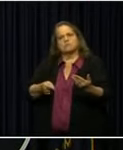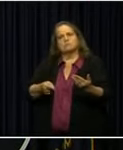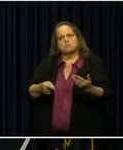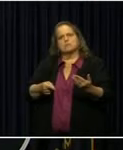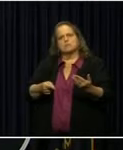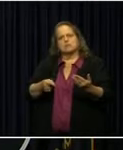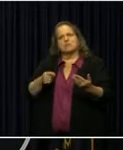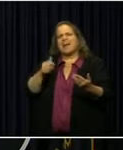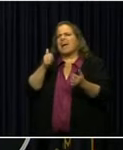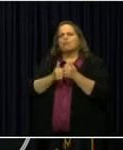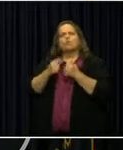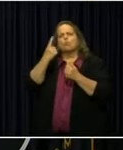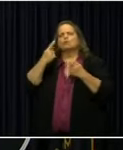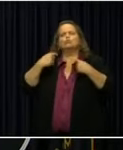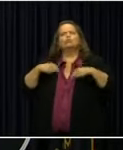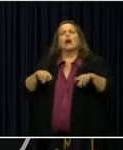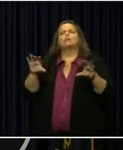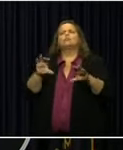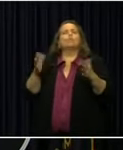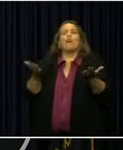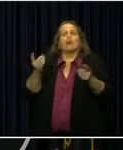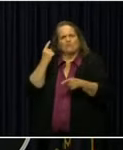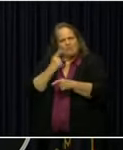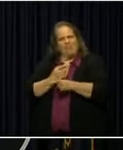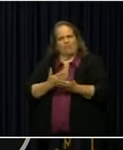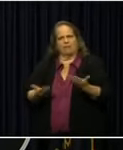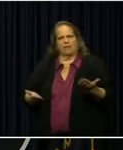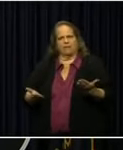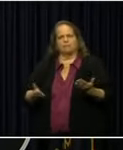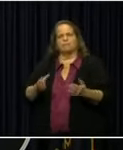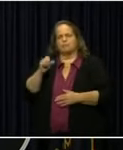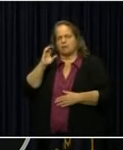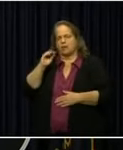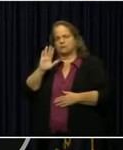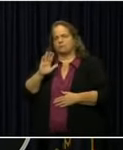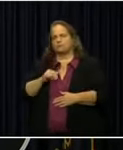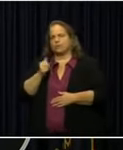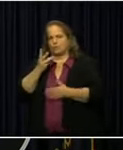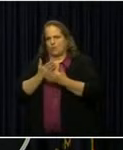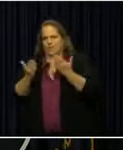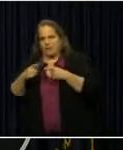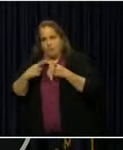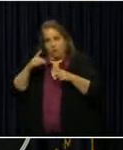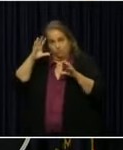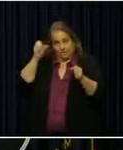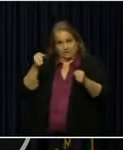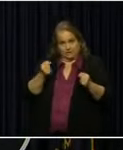SAID YOU NEED THESE IN PLACE BEFORE YOU MOVE TO PHASE 1. AND A COUPLE OF IMPORTANT THINGS